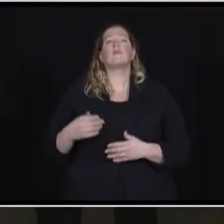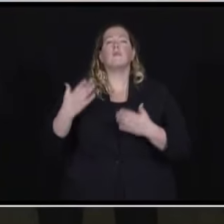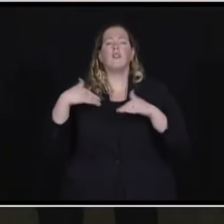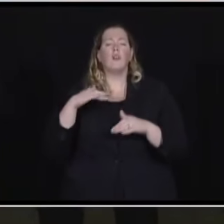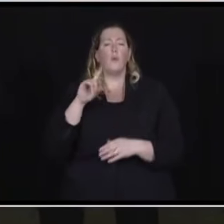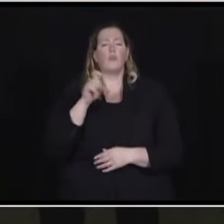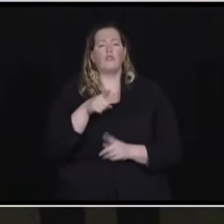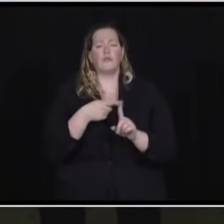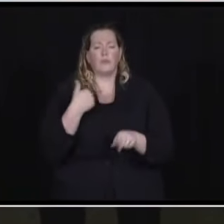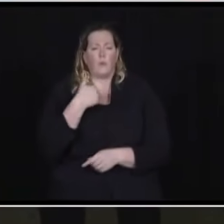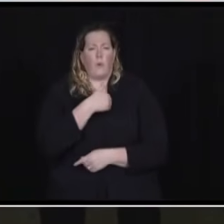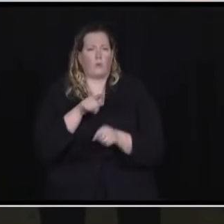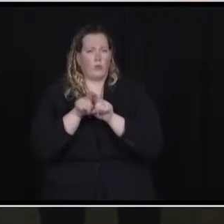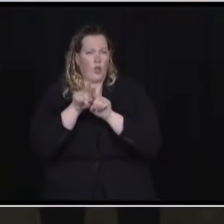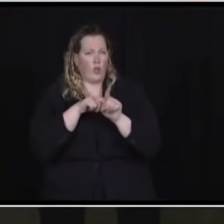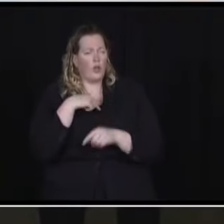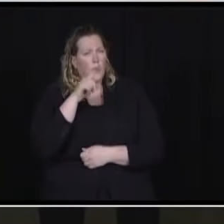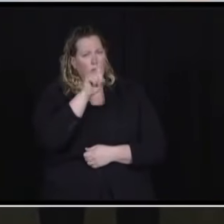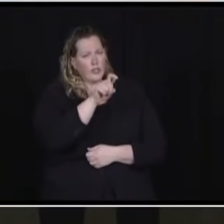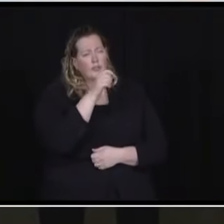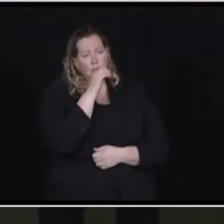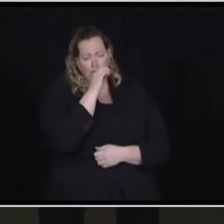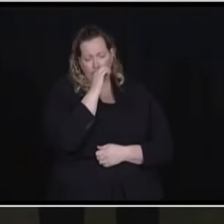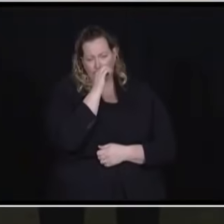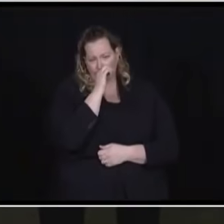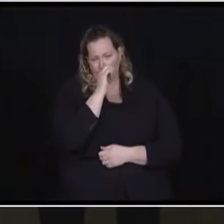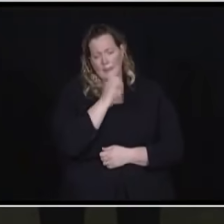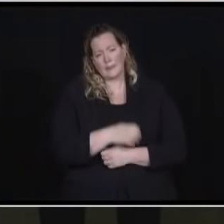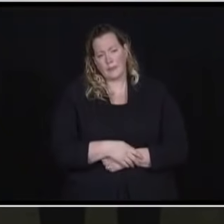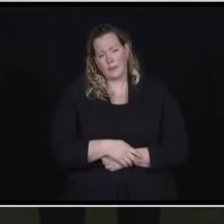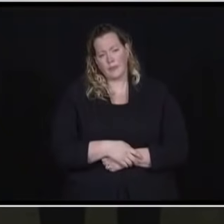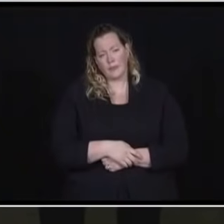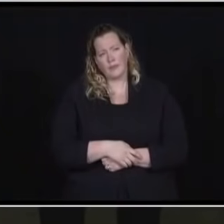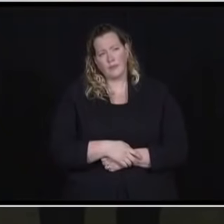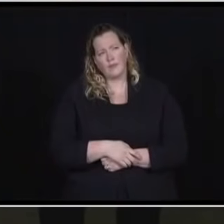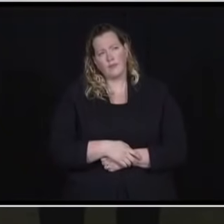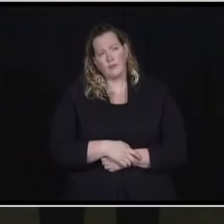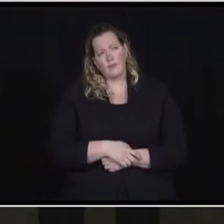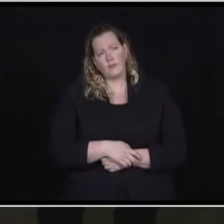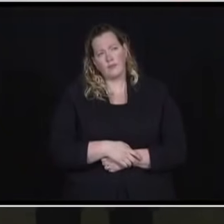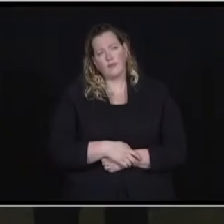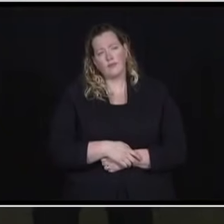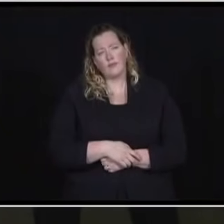in a very short order. We want to make sure we can complete the